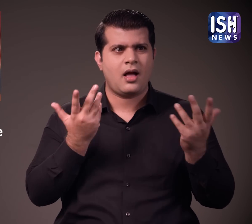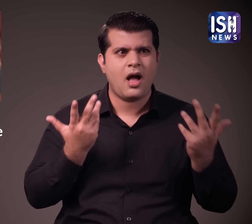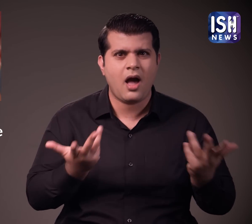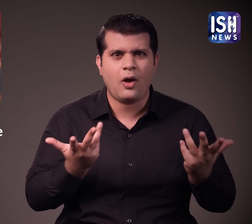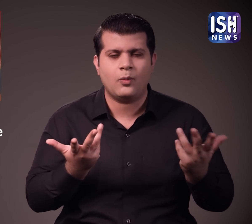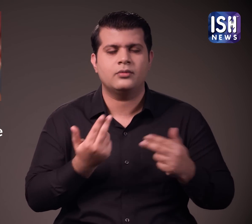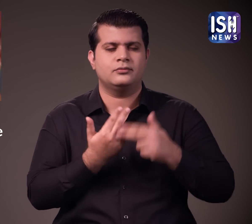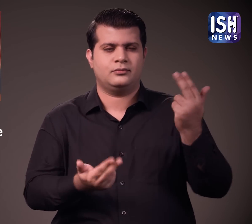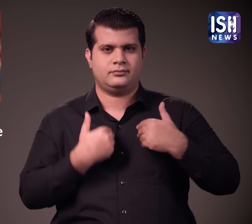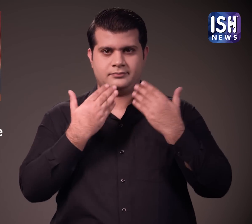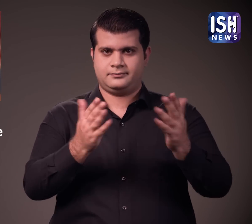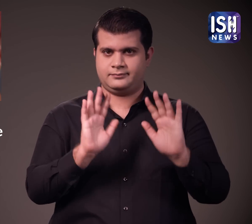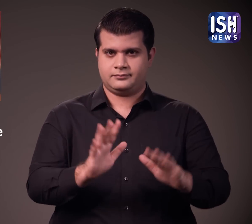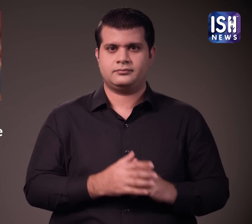Huh! how did this happen? I'll tell you.